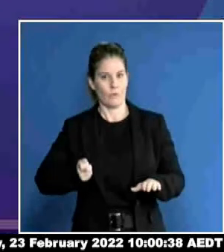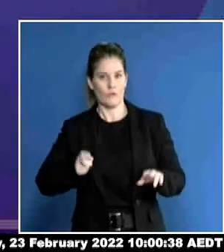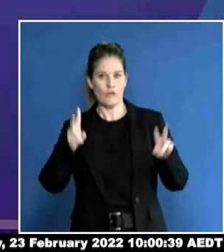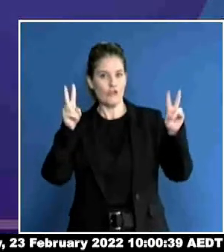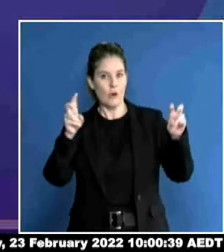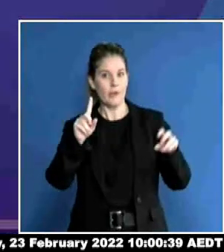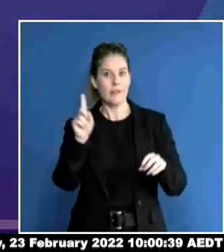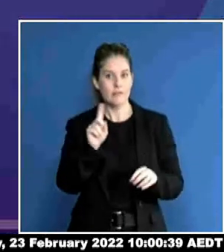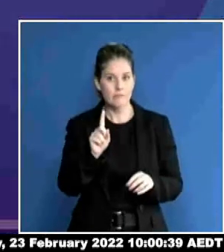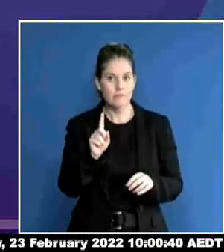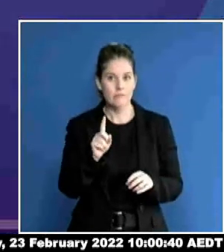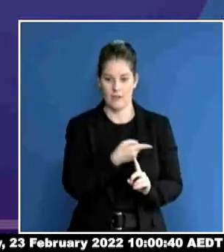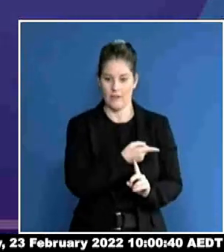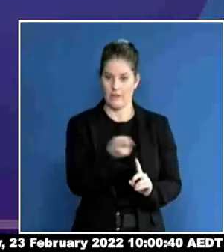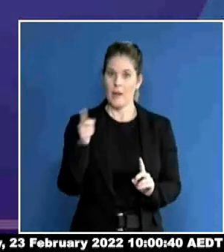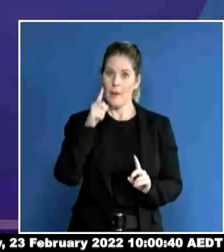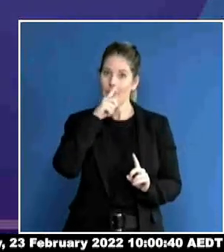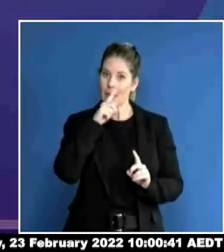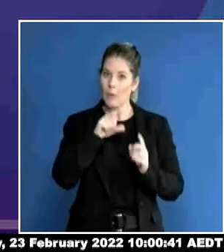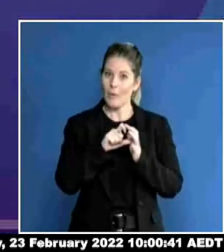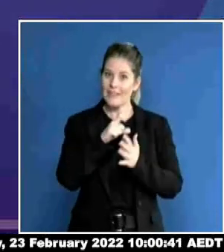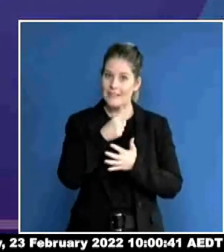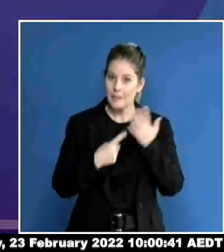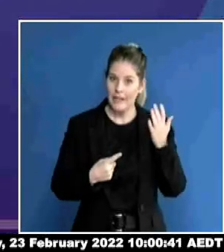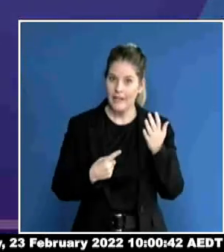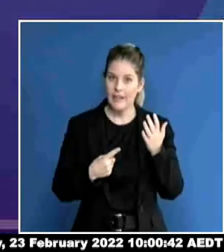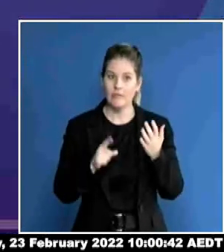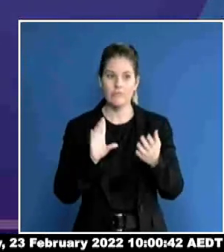engaging with Disability Employment Services, DES.